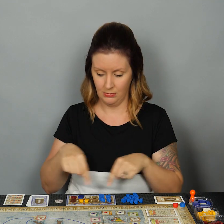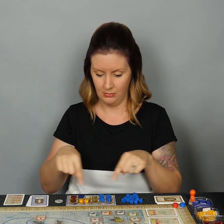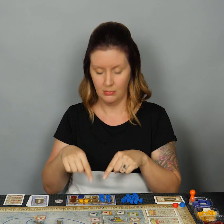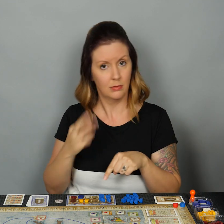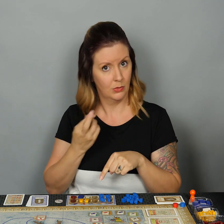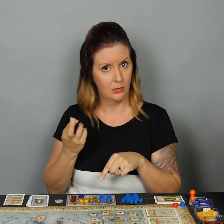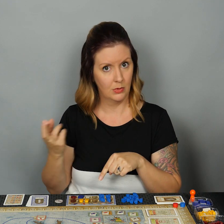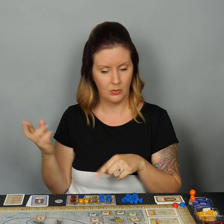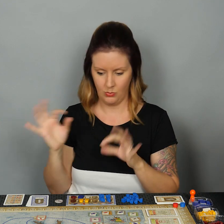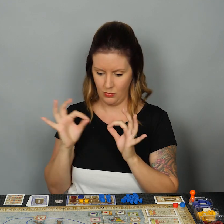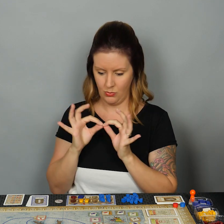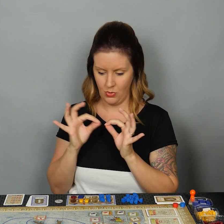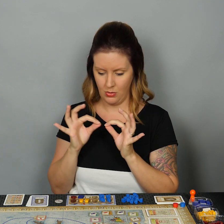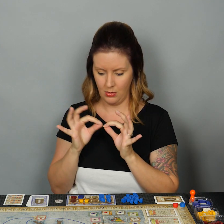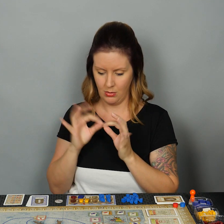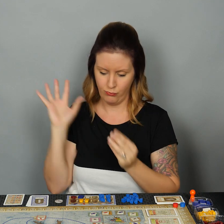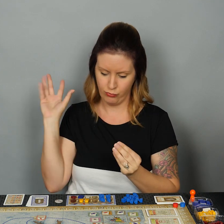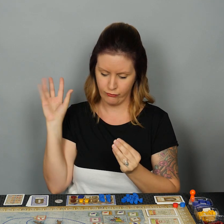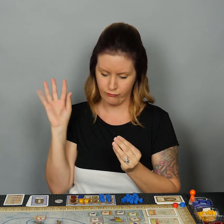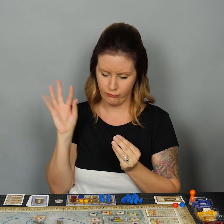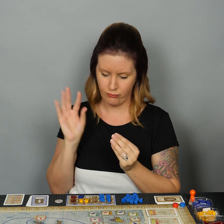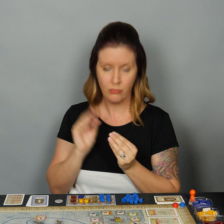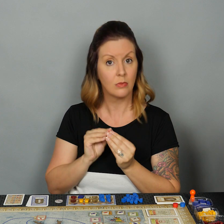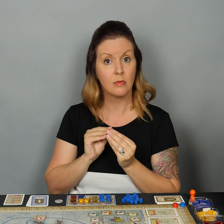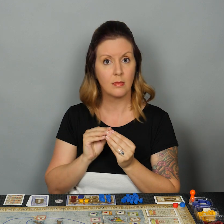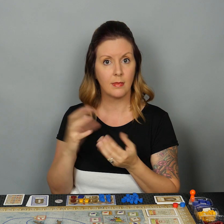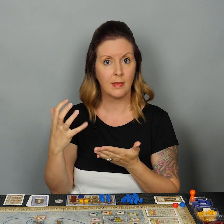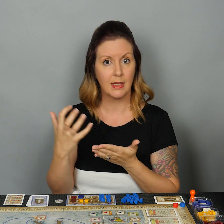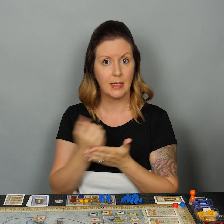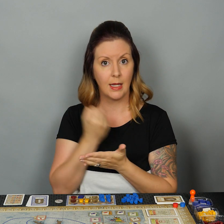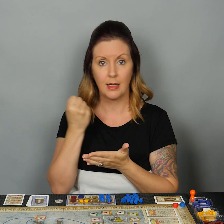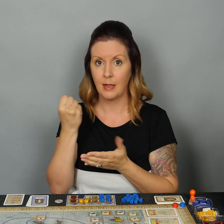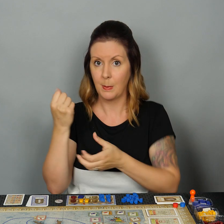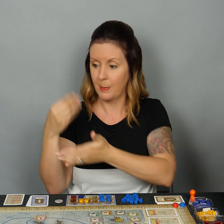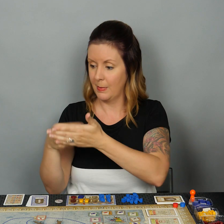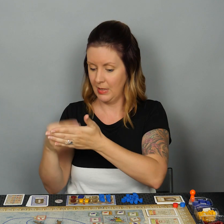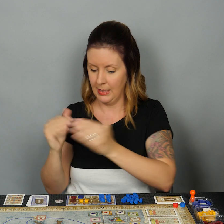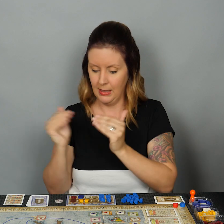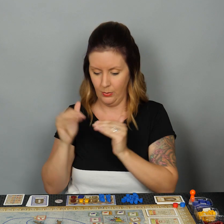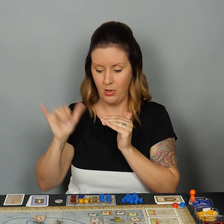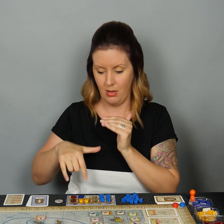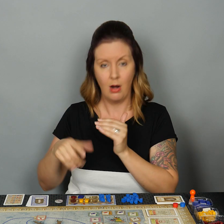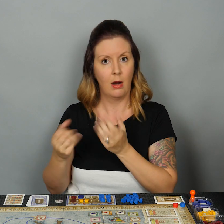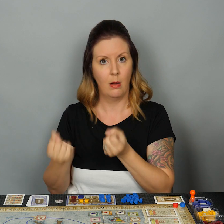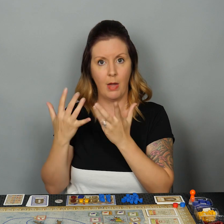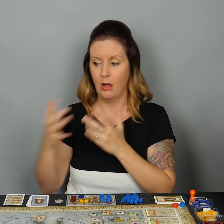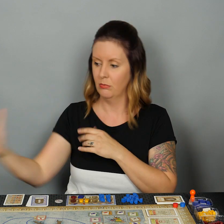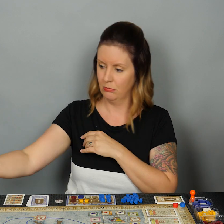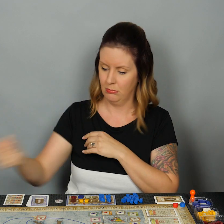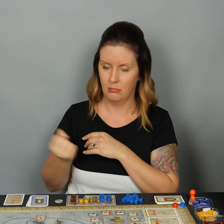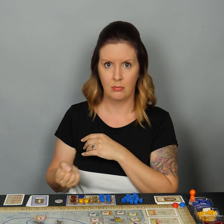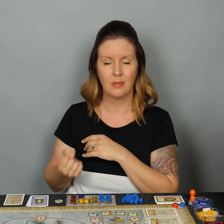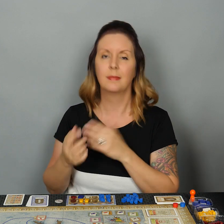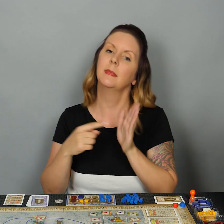If there are any resources in your store house, you get money equal to their value.